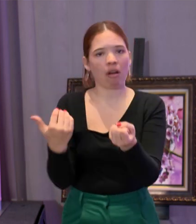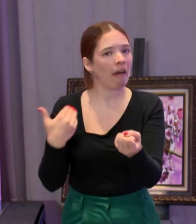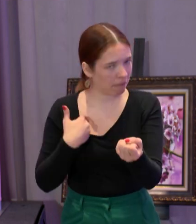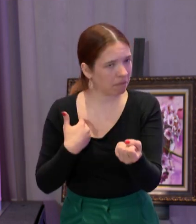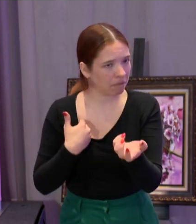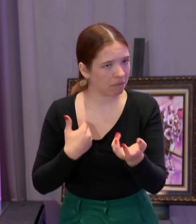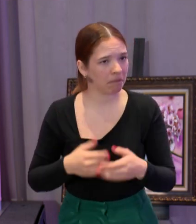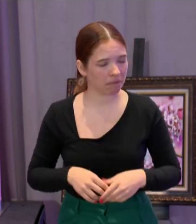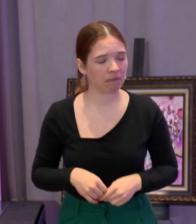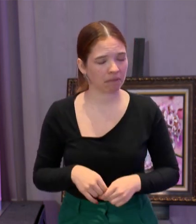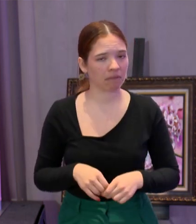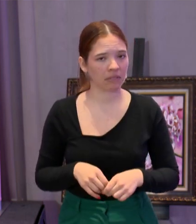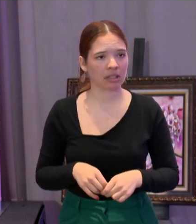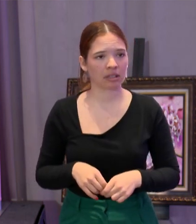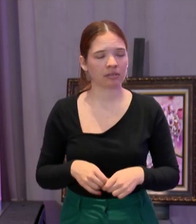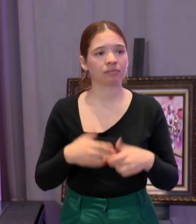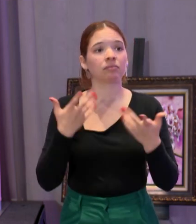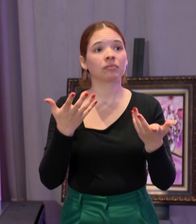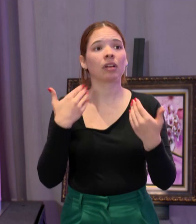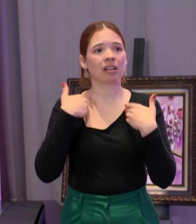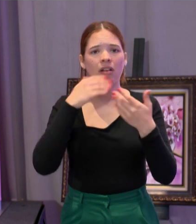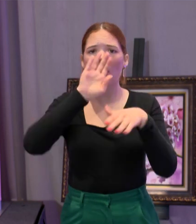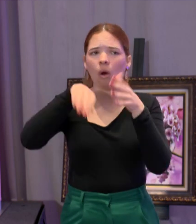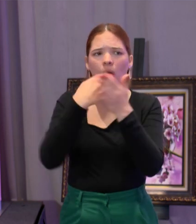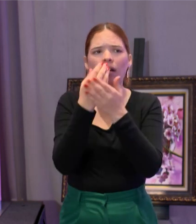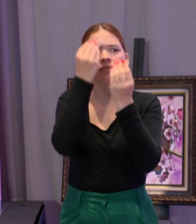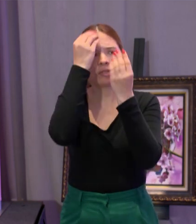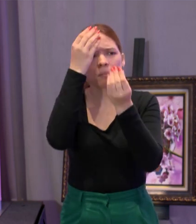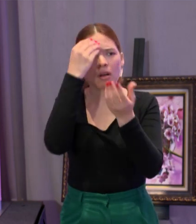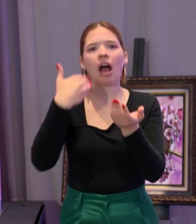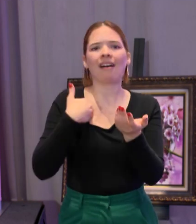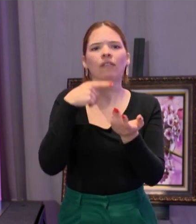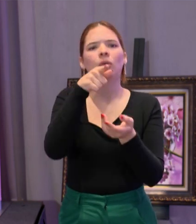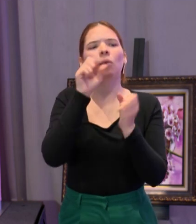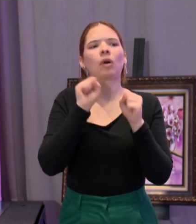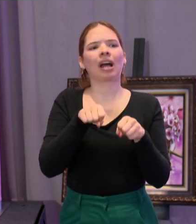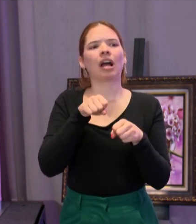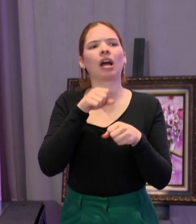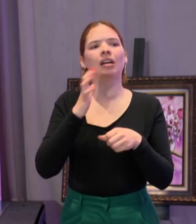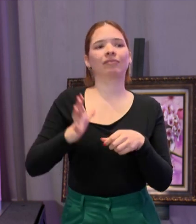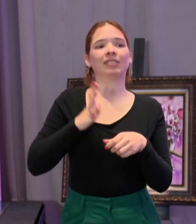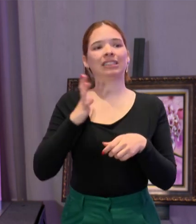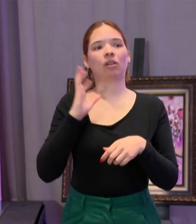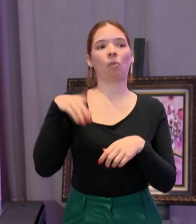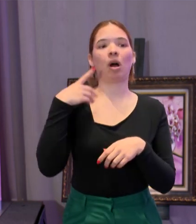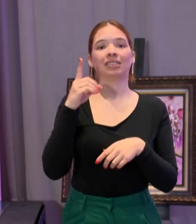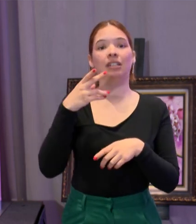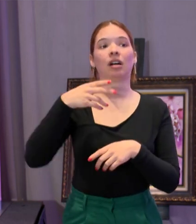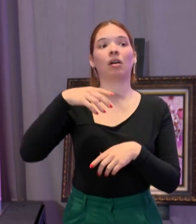OF THE FESTIVAL EVENTS, KEEP AN EYE OUT FOR THE OFFICIAL GUIDE WHICH WILL BE INSERTED IN "THE WASHINGTON POST" ON MARCH 16th,